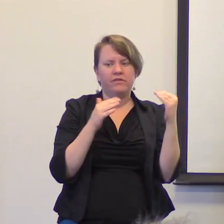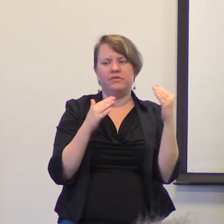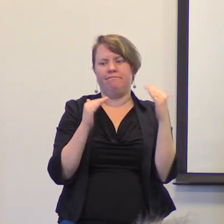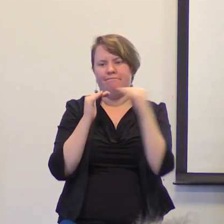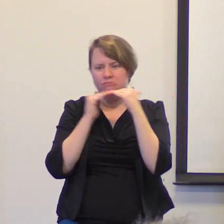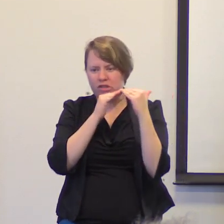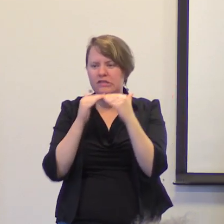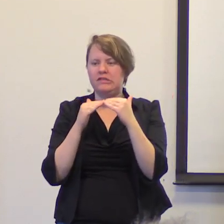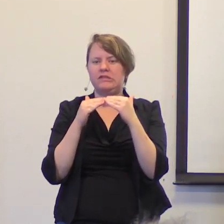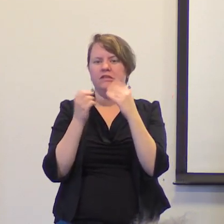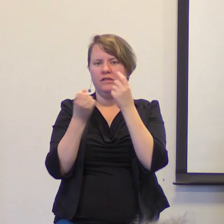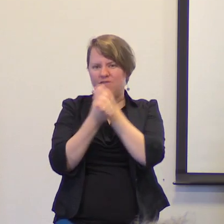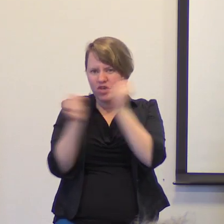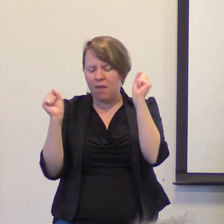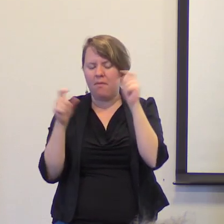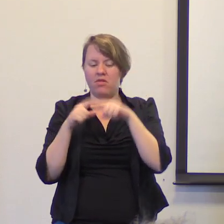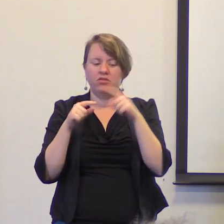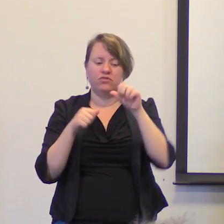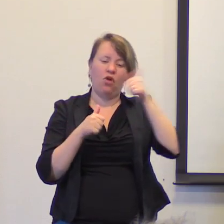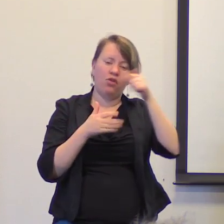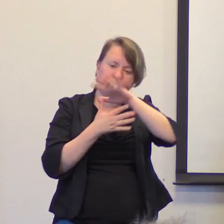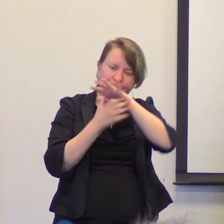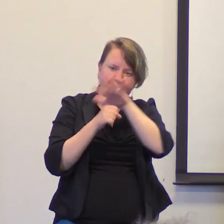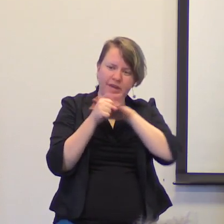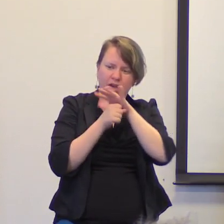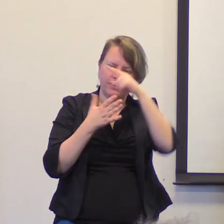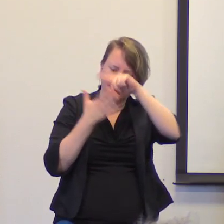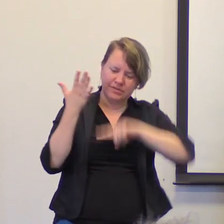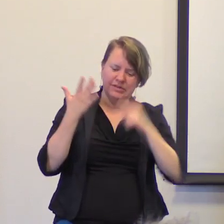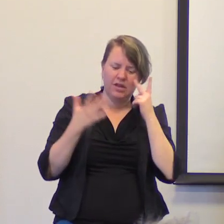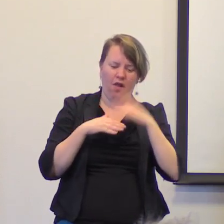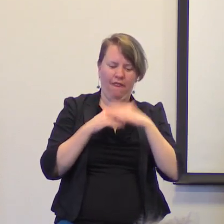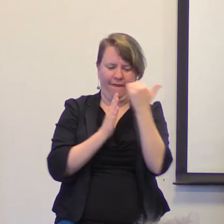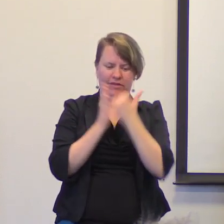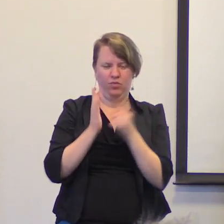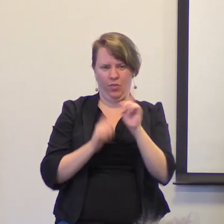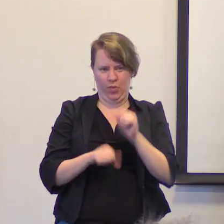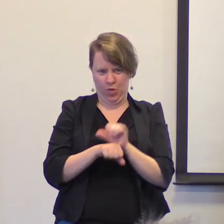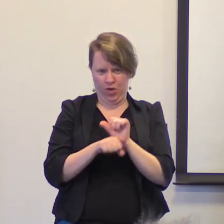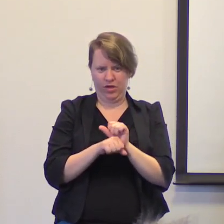There are also a lot of other areas that you saw on the list where we work, including voting